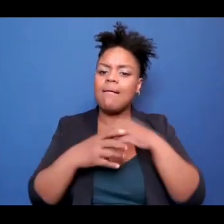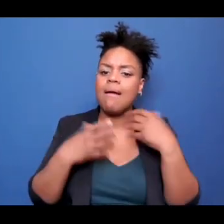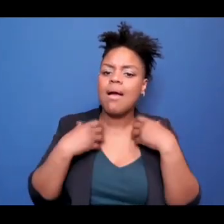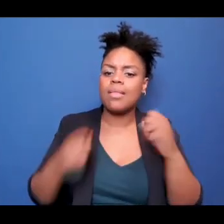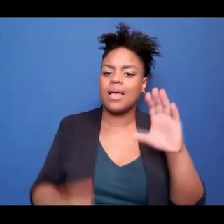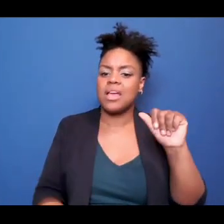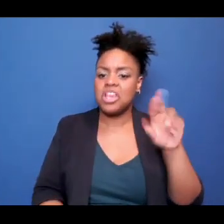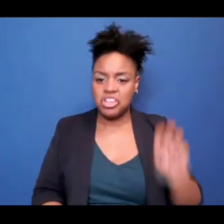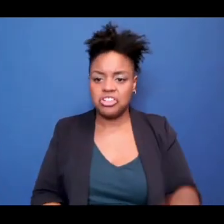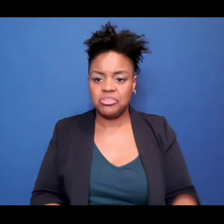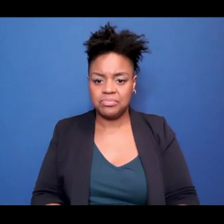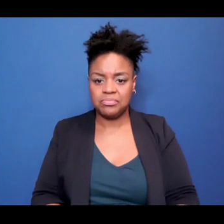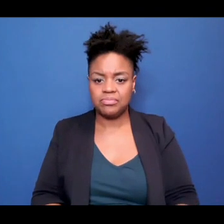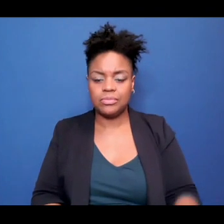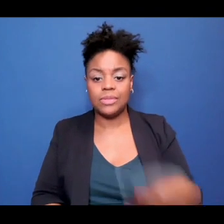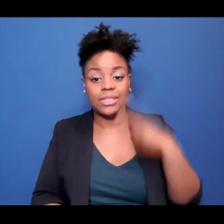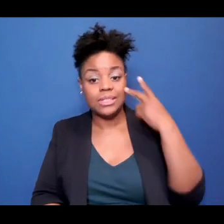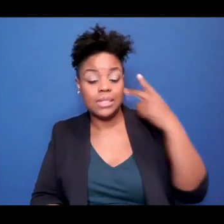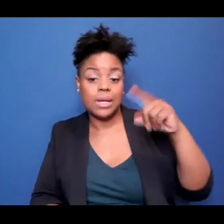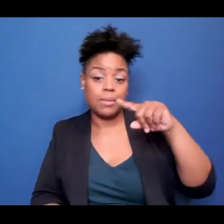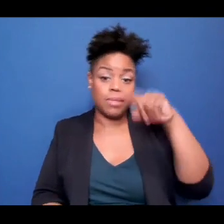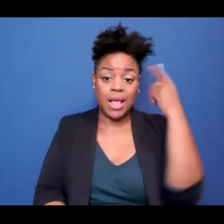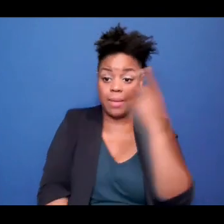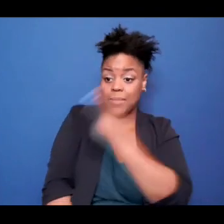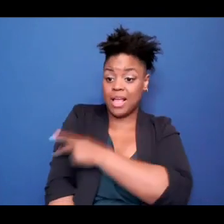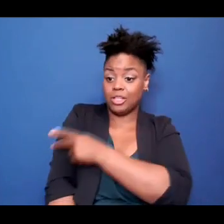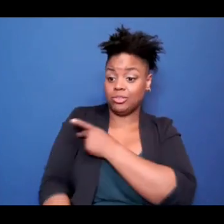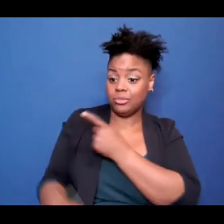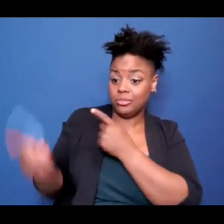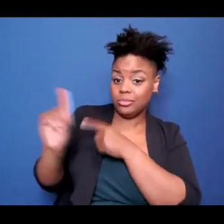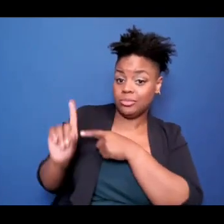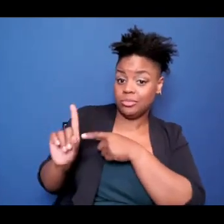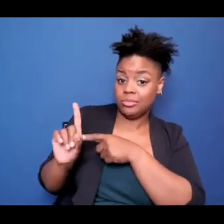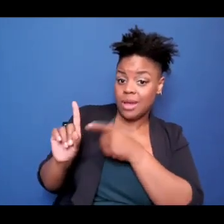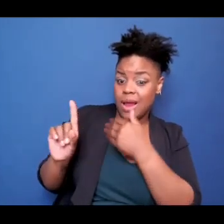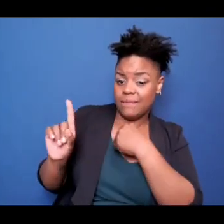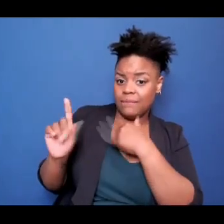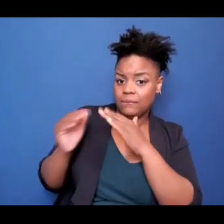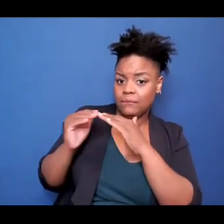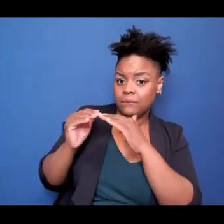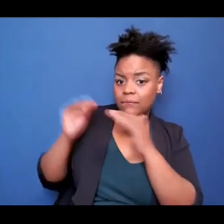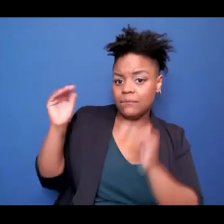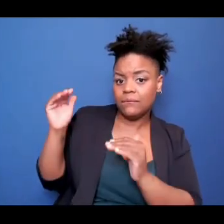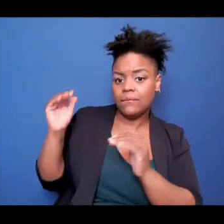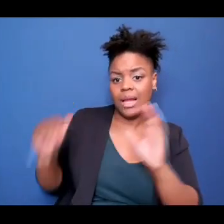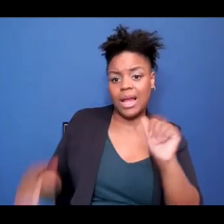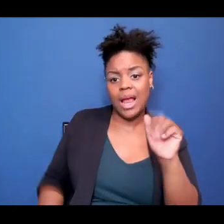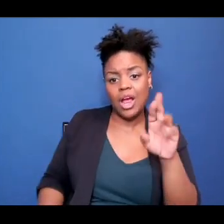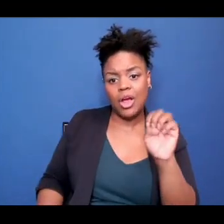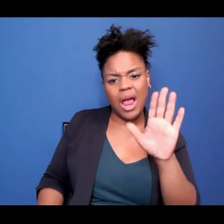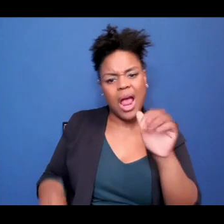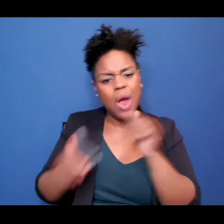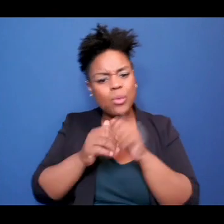DO WE CHANGE, FOR EXAMPLE, WHAT WE SEE IN HEALTHCARE, WHERE BLACK PATIENTS ARE MORE LIKELY TO RECEIVE DISPARATE KINDS OF